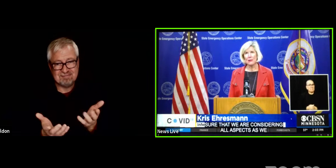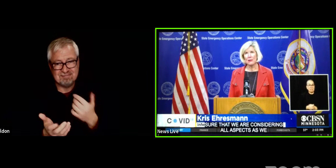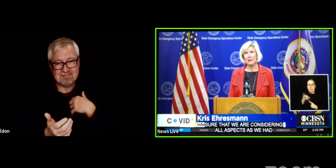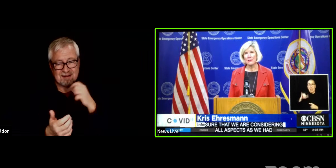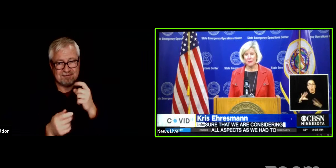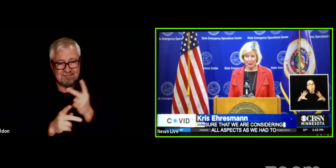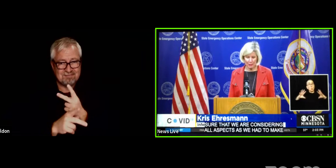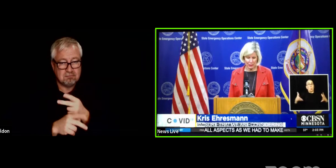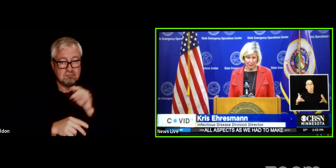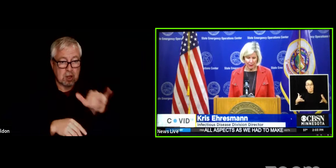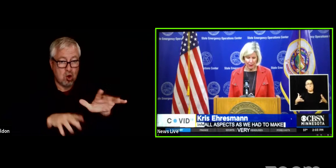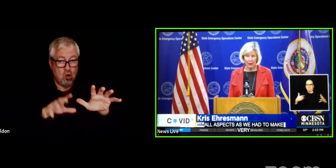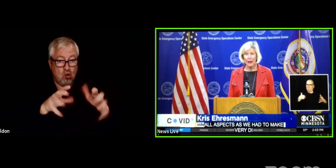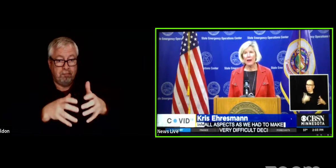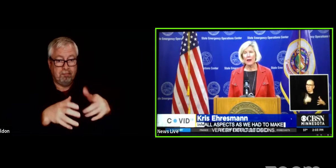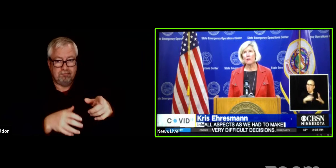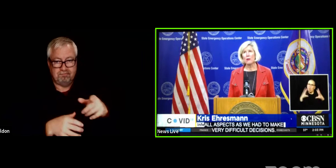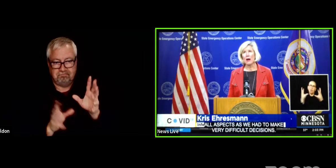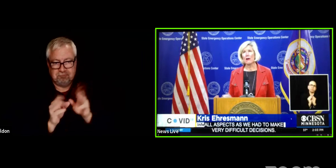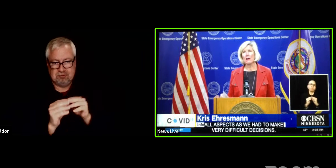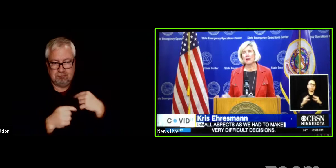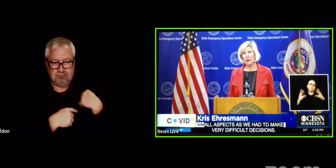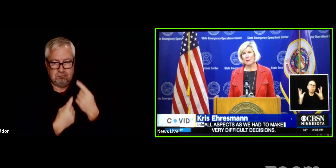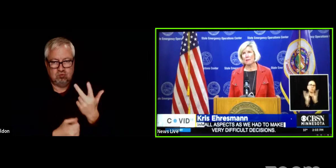AND YOU CAN SEE THE MEMBERSHIP THERE, AND WE ARE INCREDIBLY